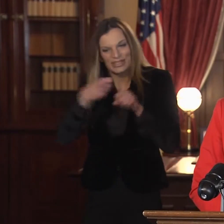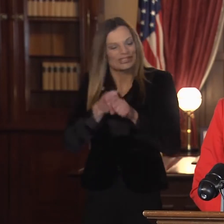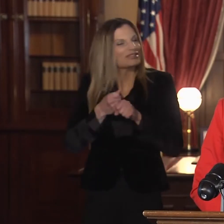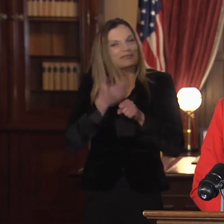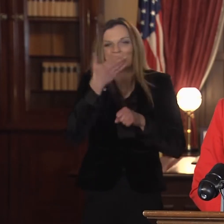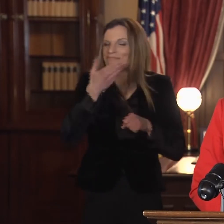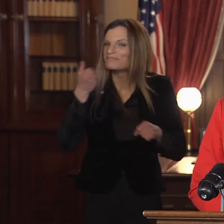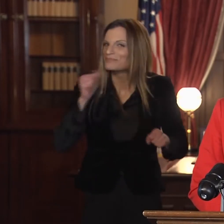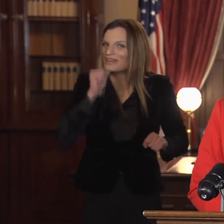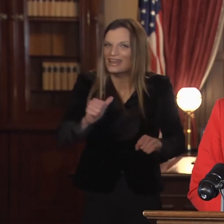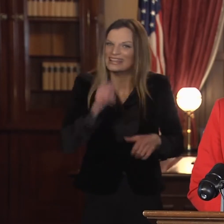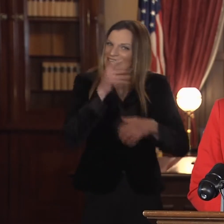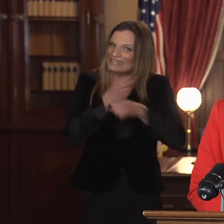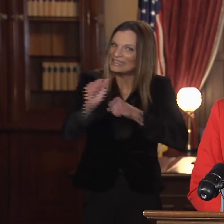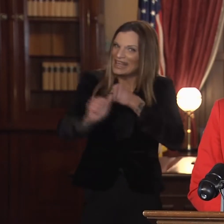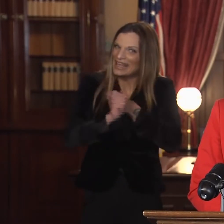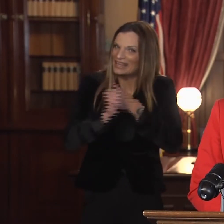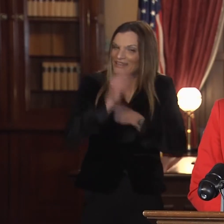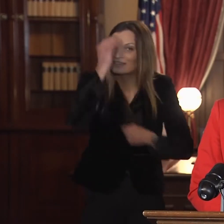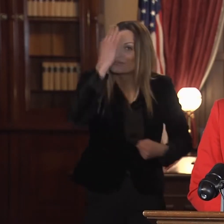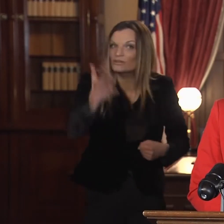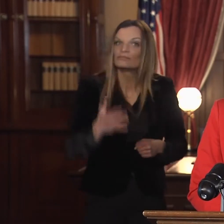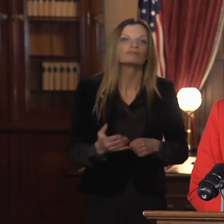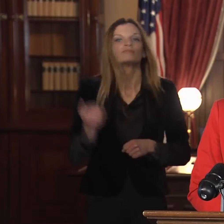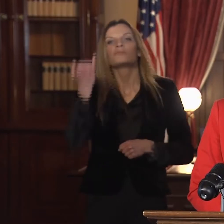SO WE CAN RESUME DOING THAT NEXT